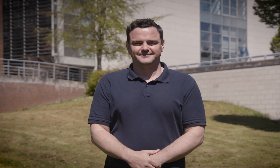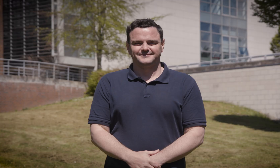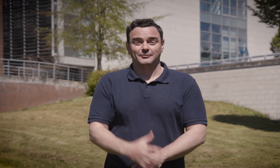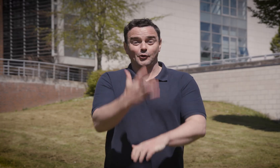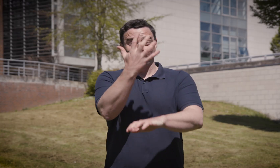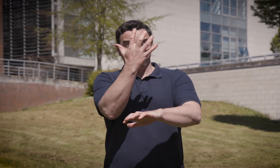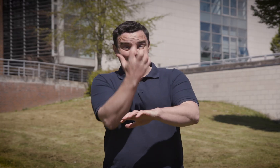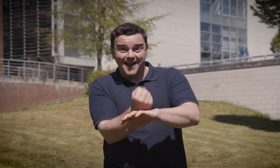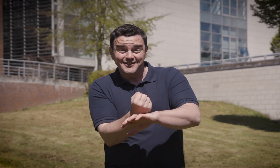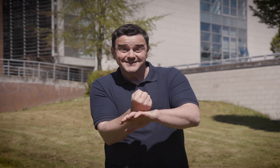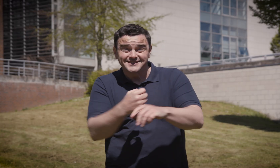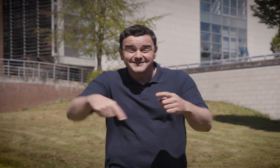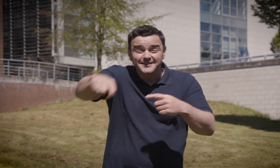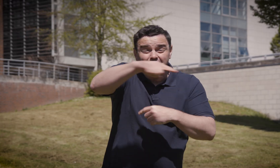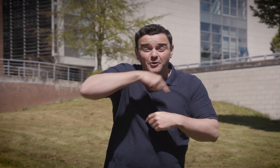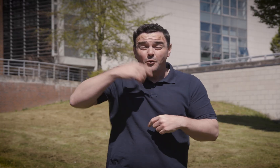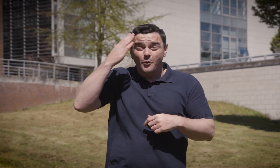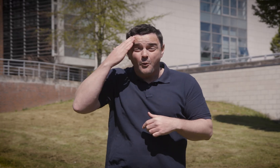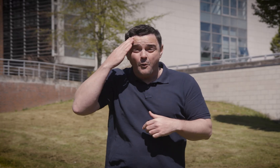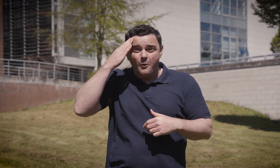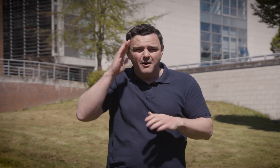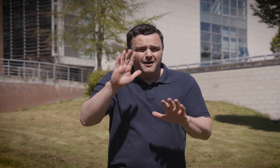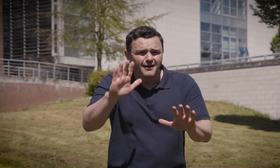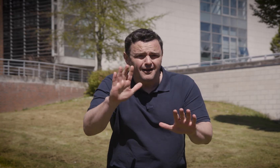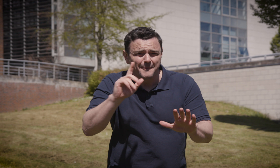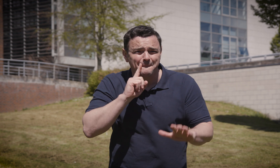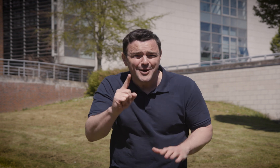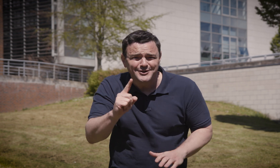Maybe you've heard of gravity before, but what actually is it?